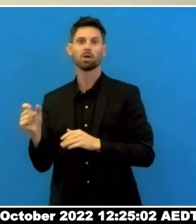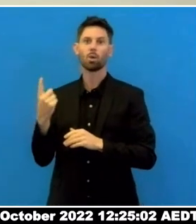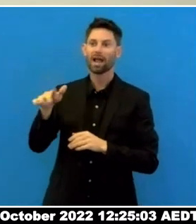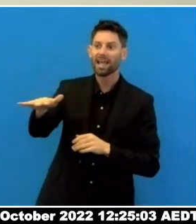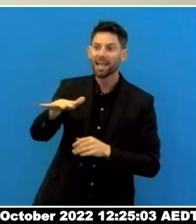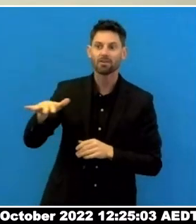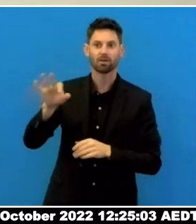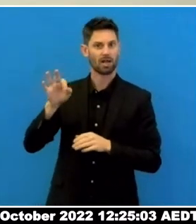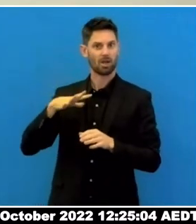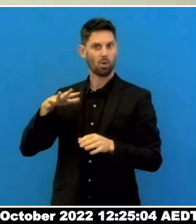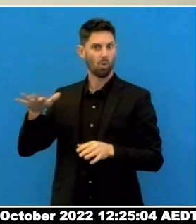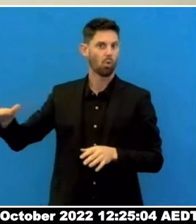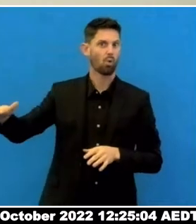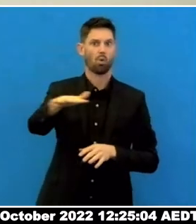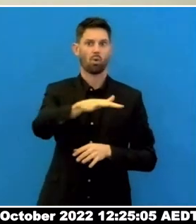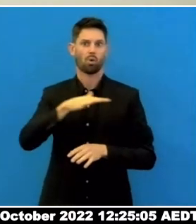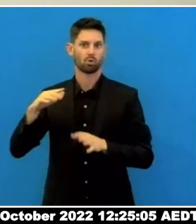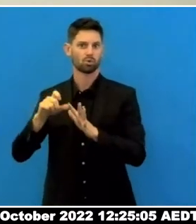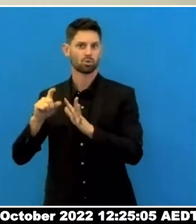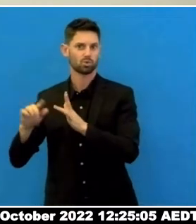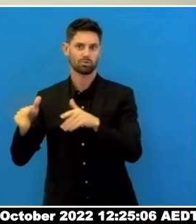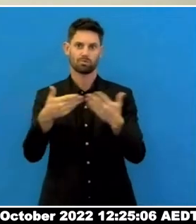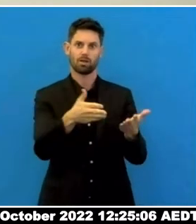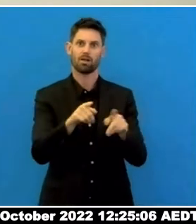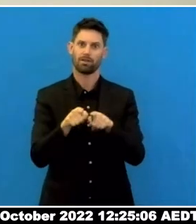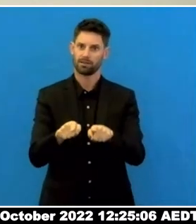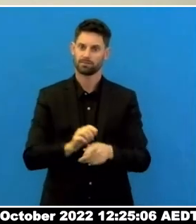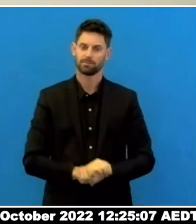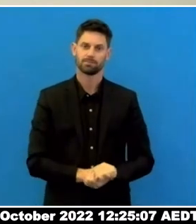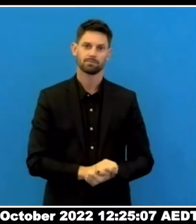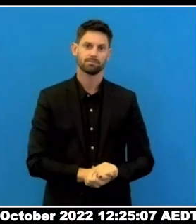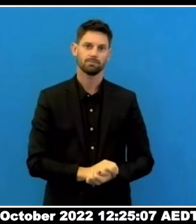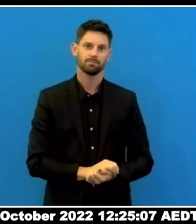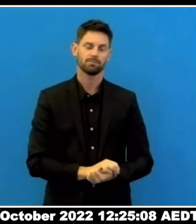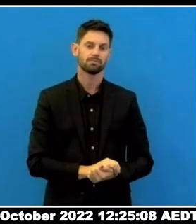In practice, does that mean that any person who may engage